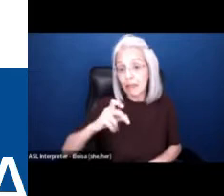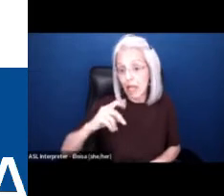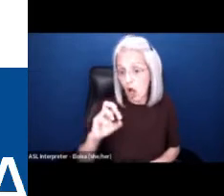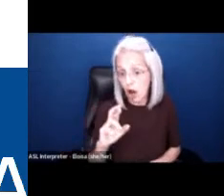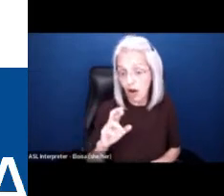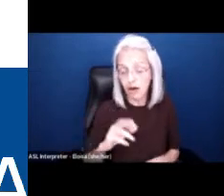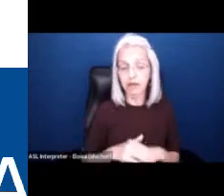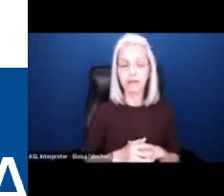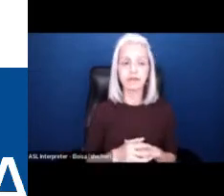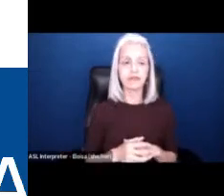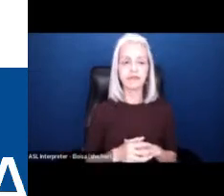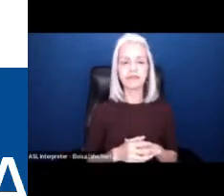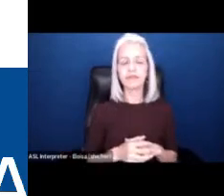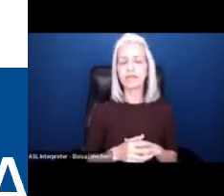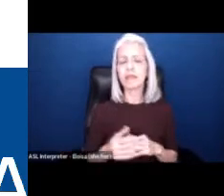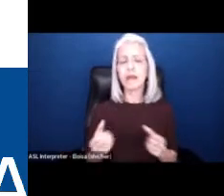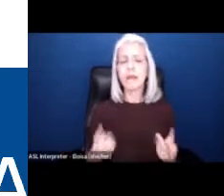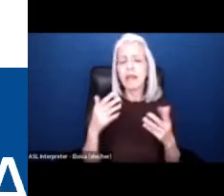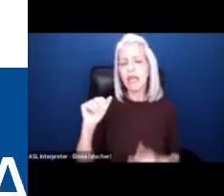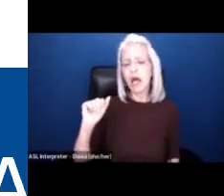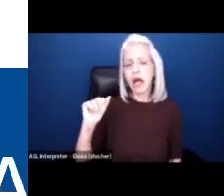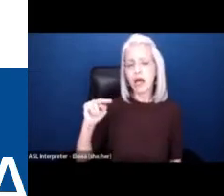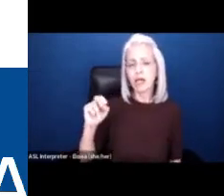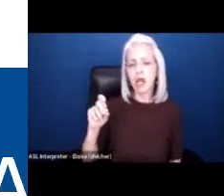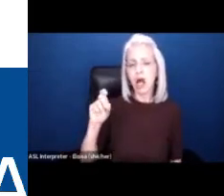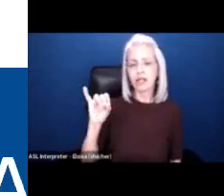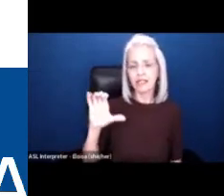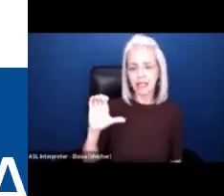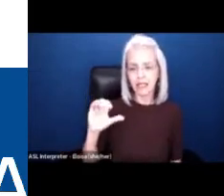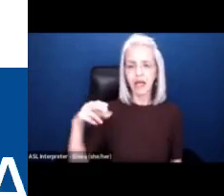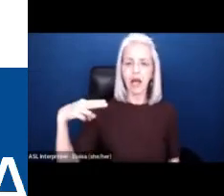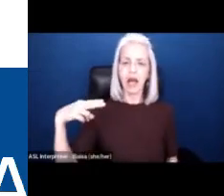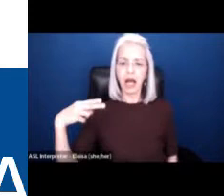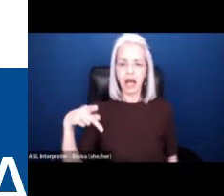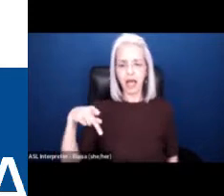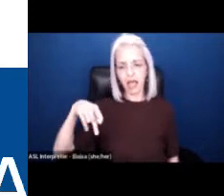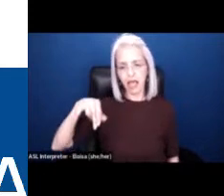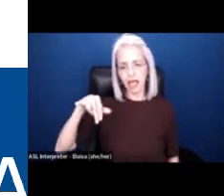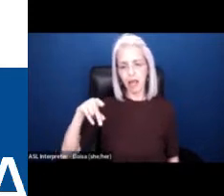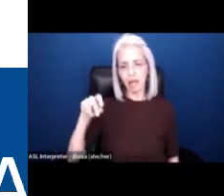Many forms of anoxic and hypoxic injuries do not receive medical attention. So it doesn't work as